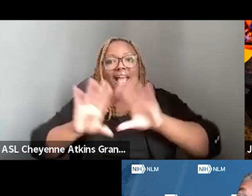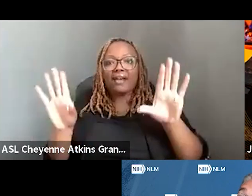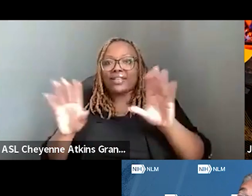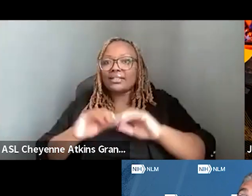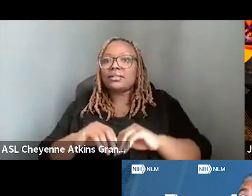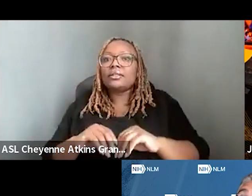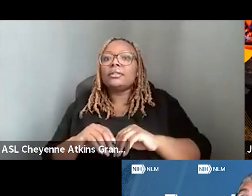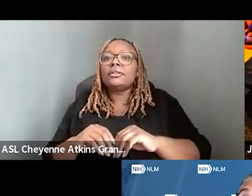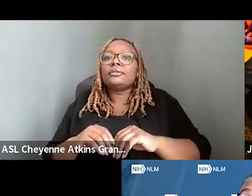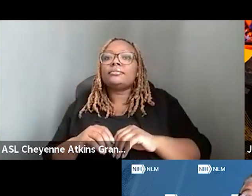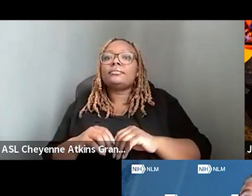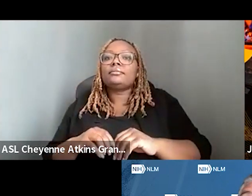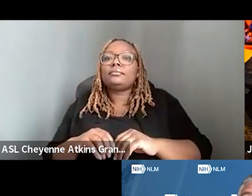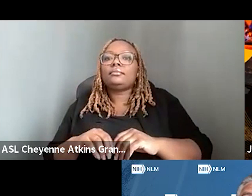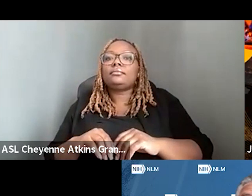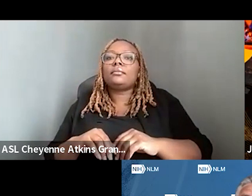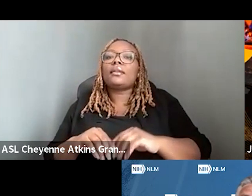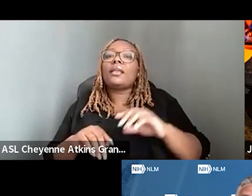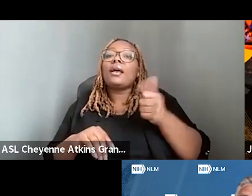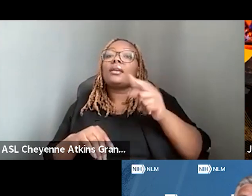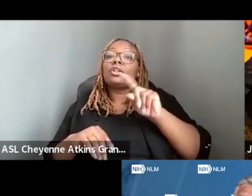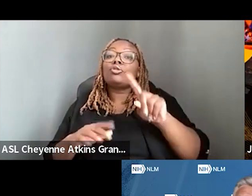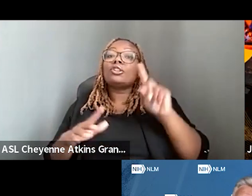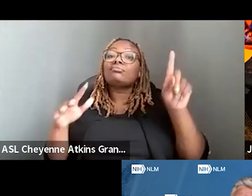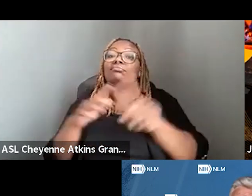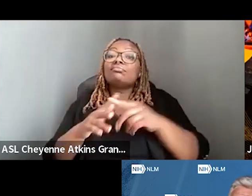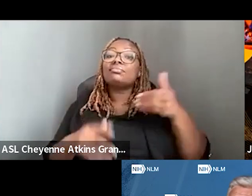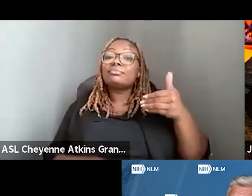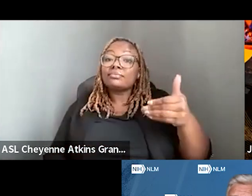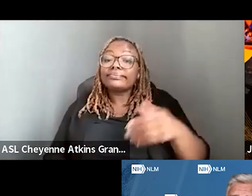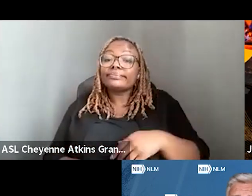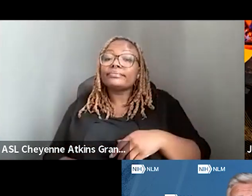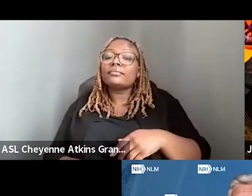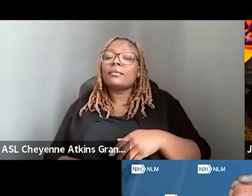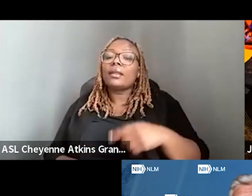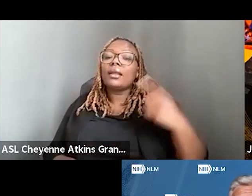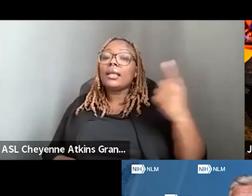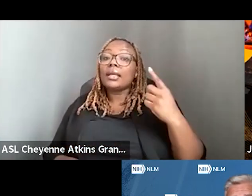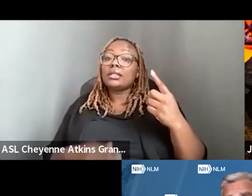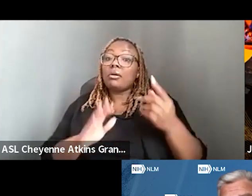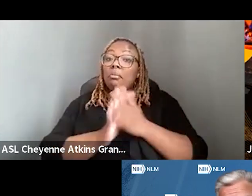Another thing we had -- question that we often get -- is can someone be a delegate for many different PIs?